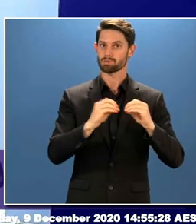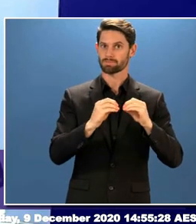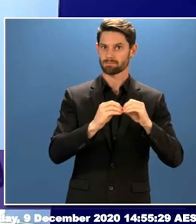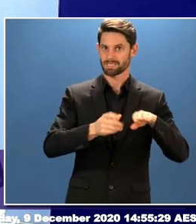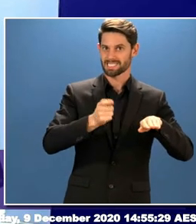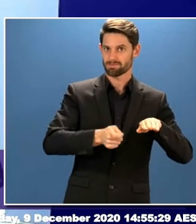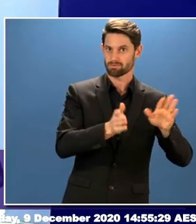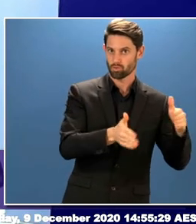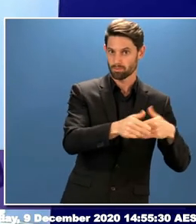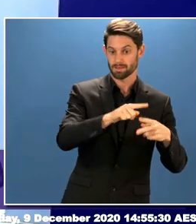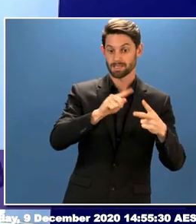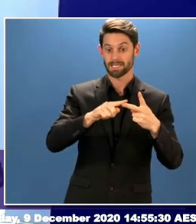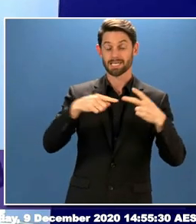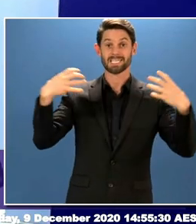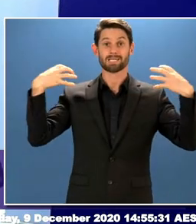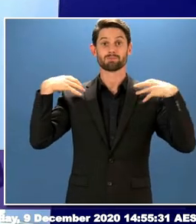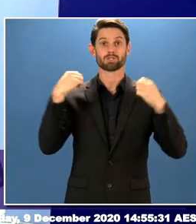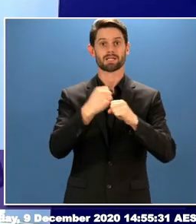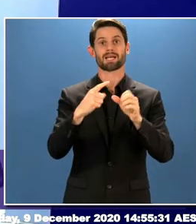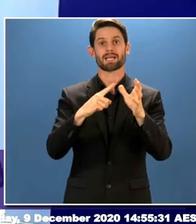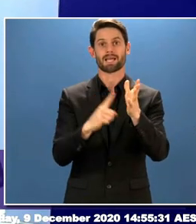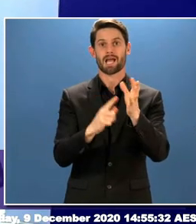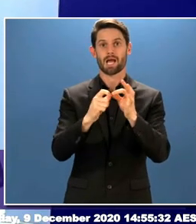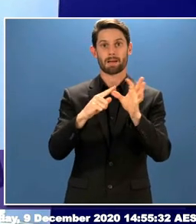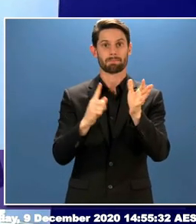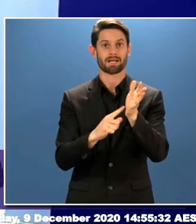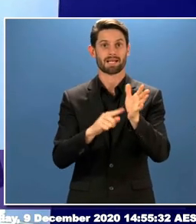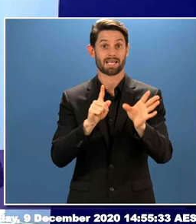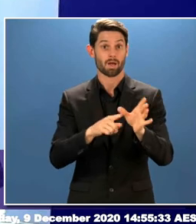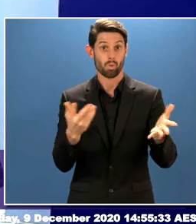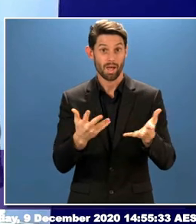Commissioner Galbally whom you can see on screen, at least I hope you can, is in Melbourne.